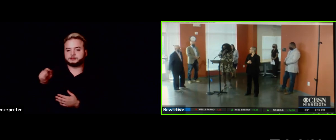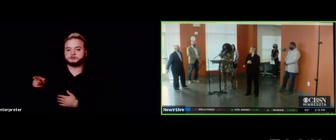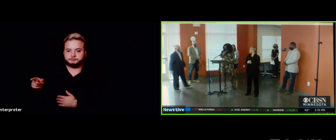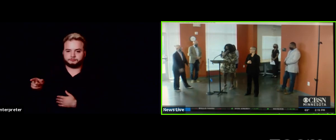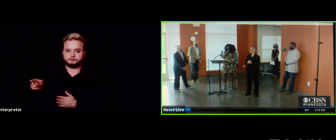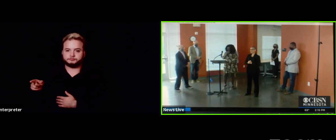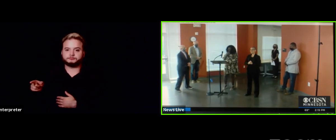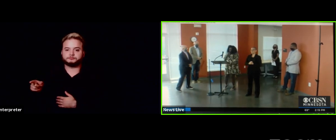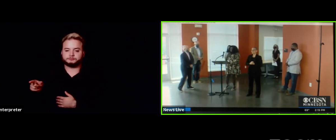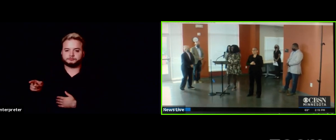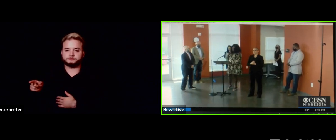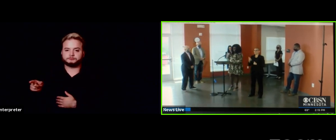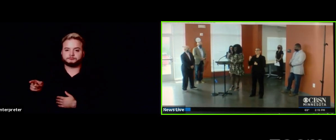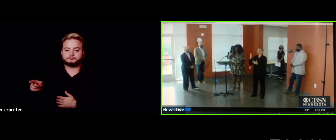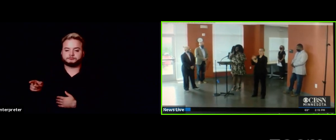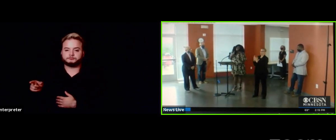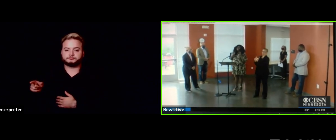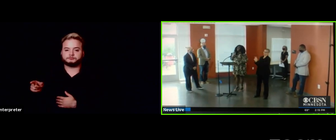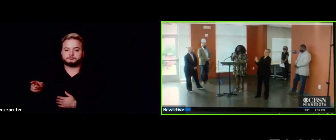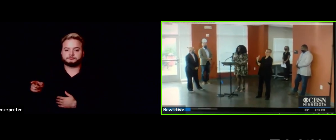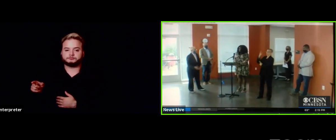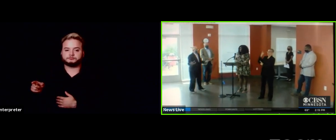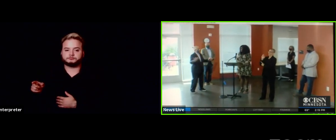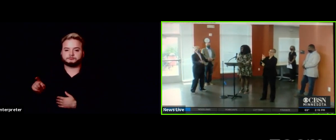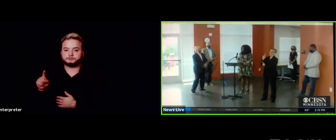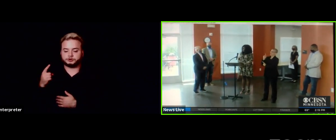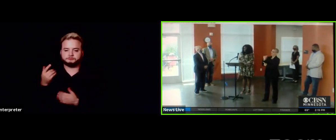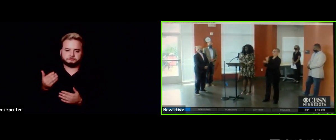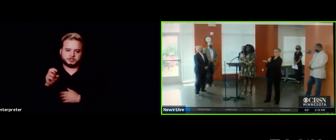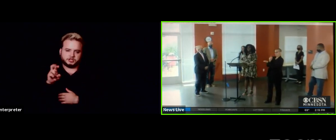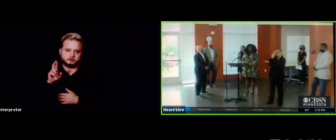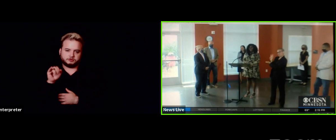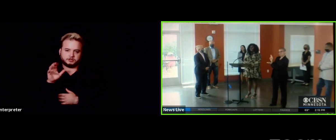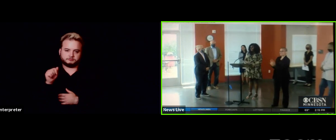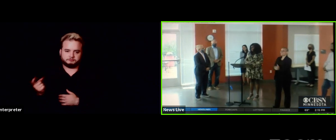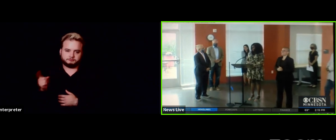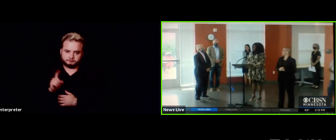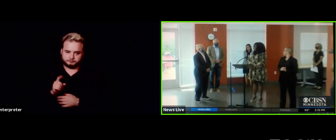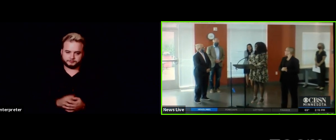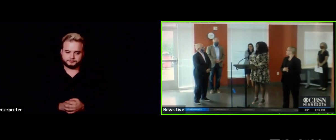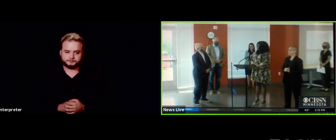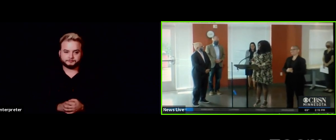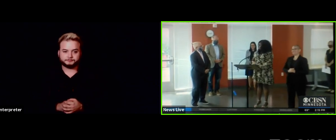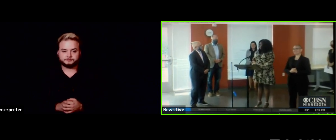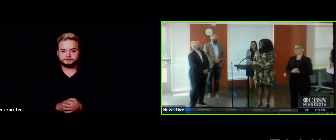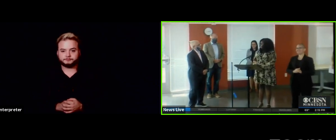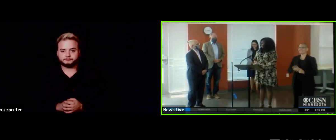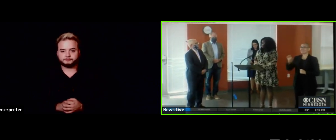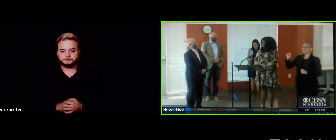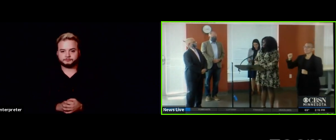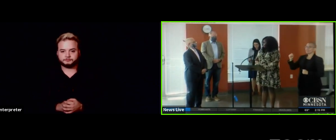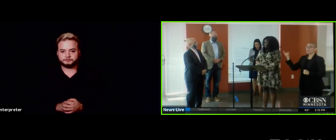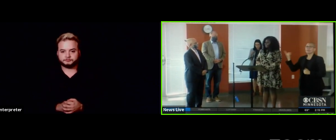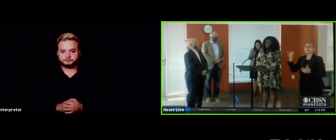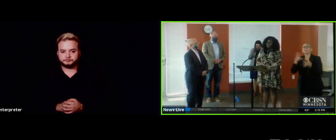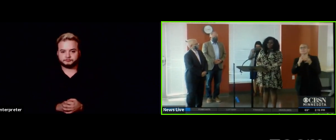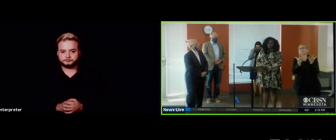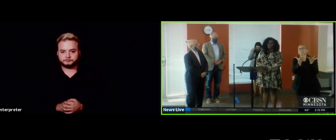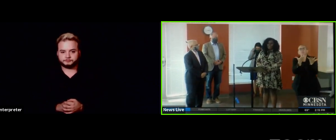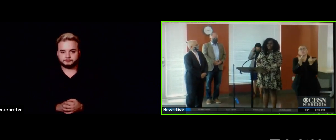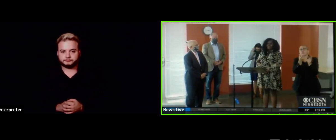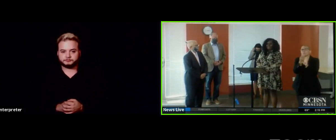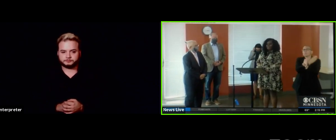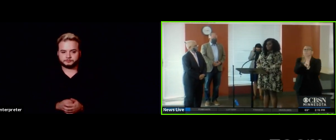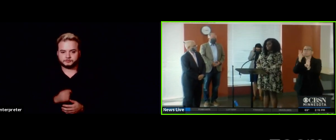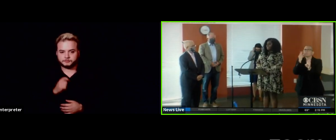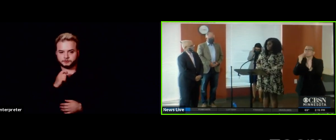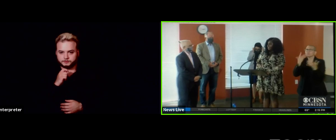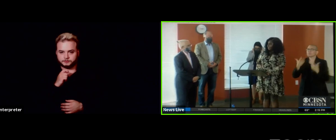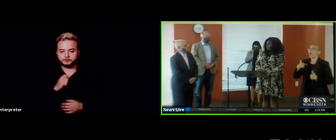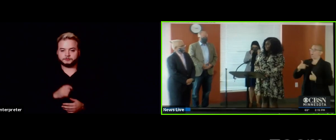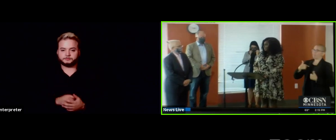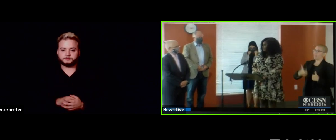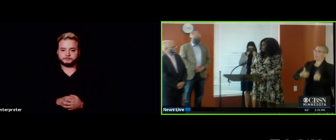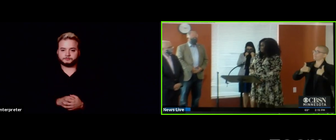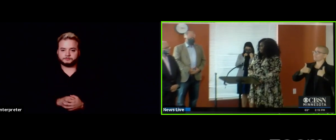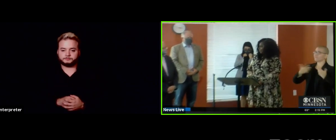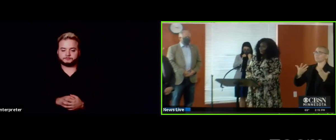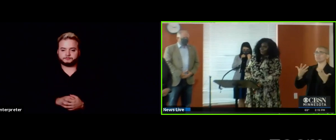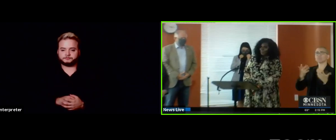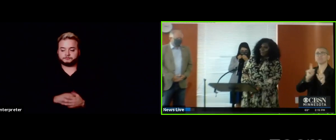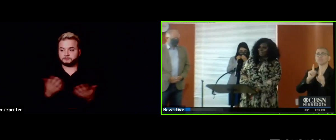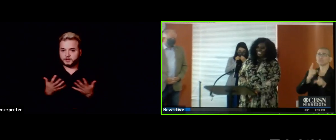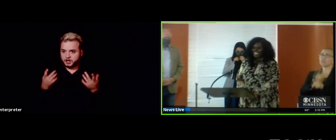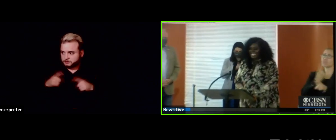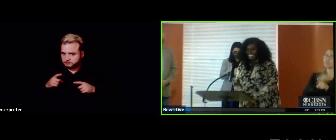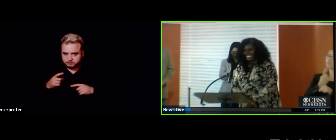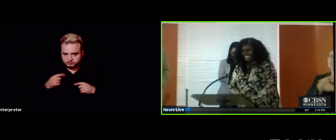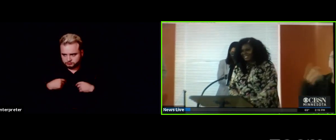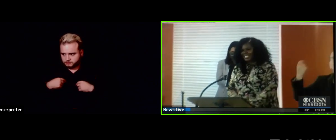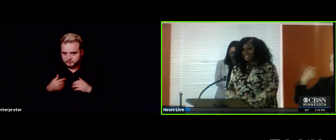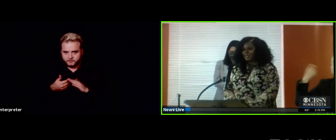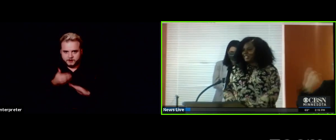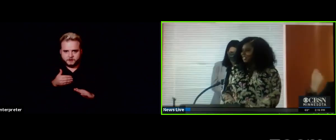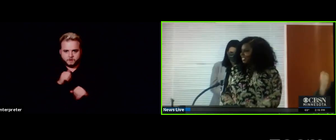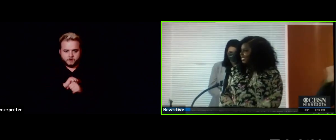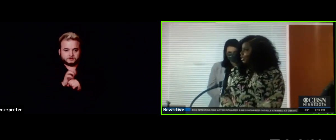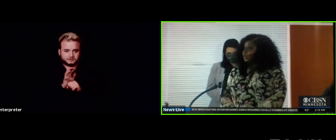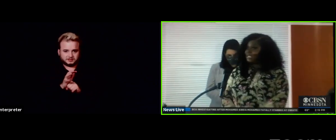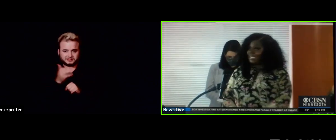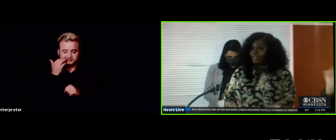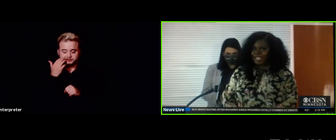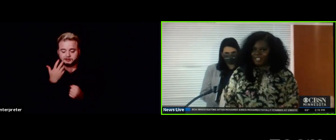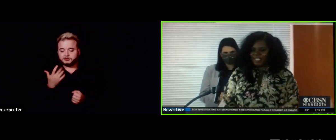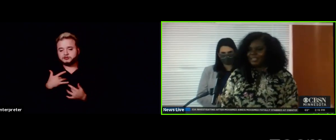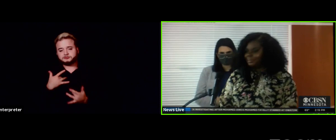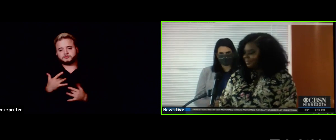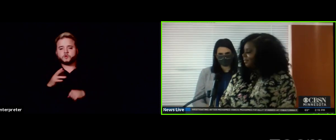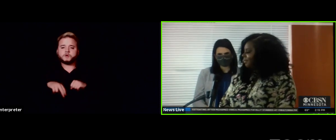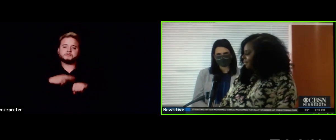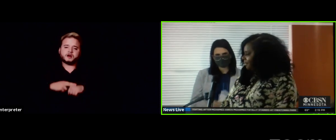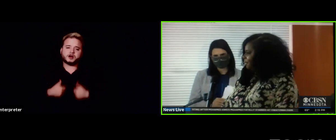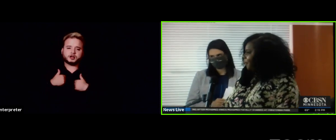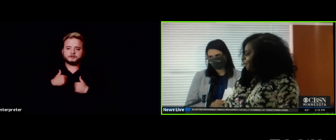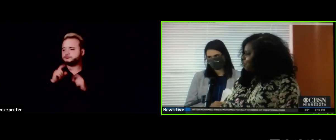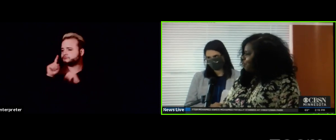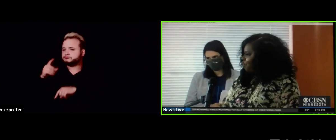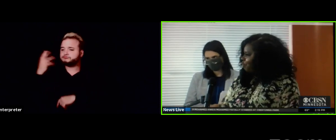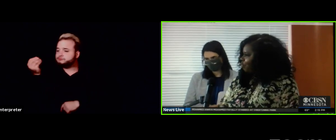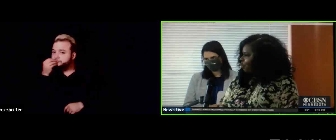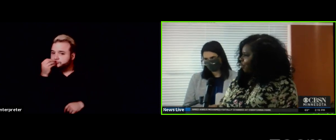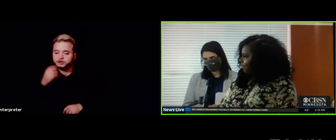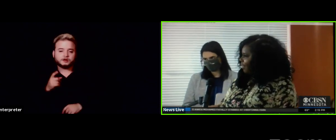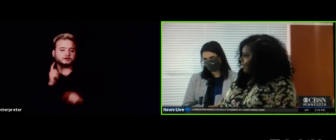Erica: Going to the gym or in a word raising two children to teenagers actually my day